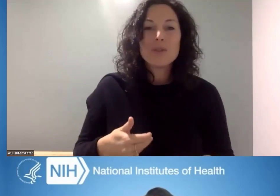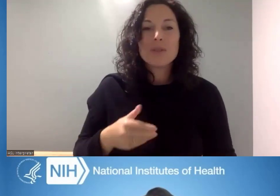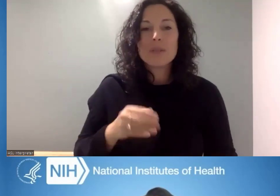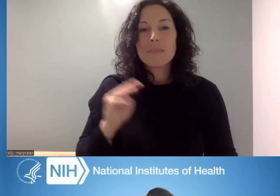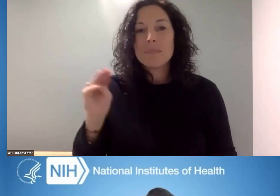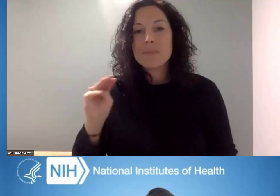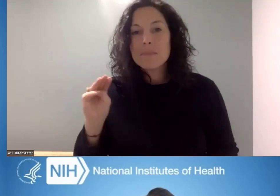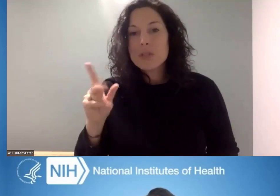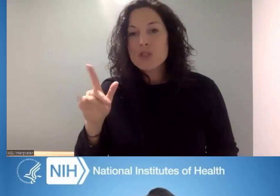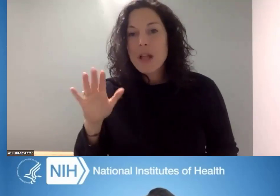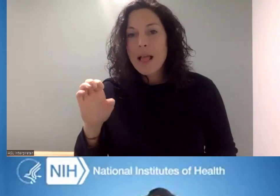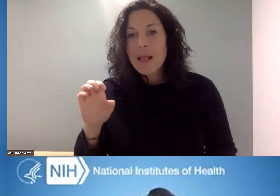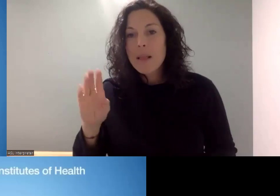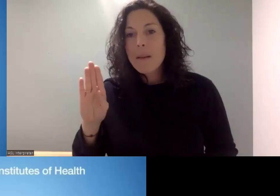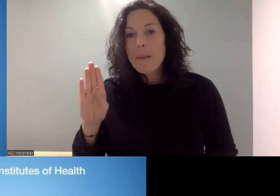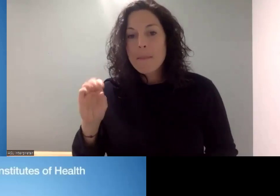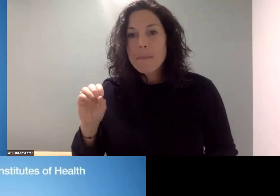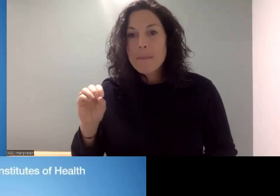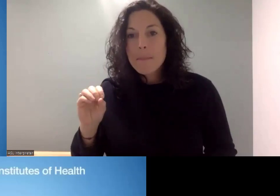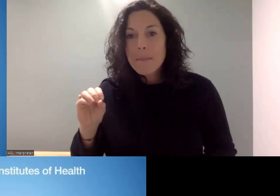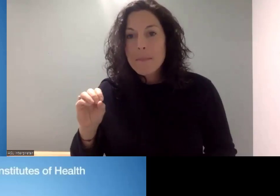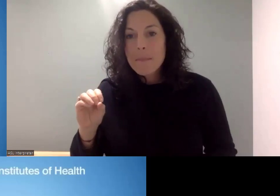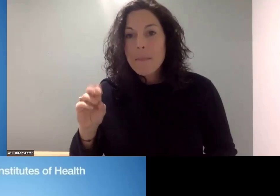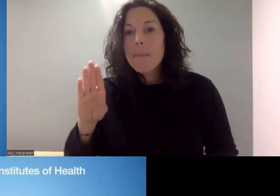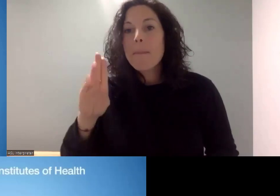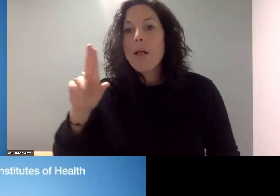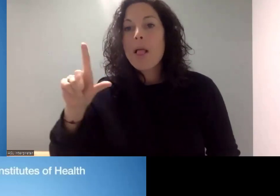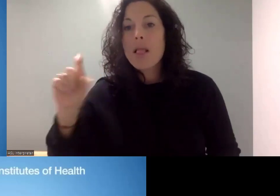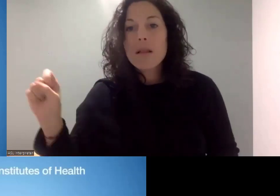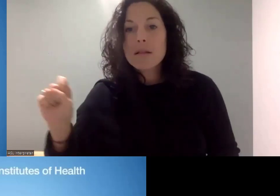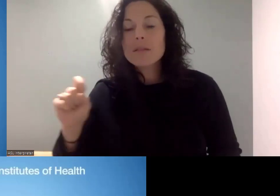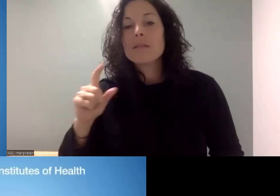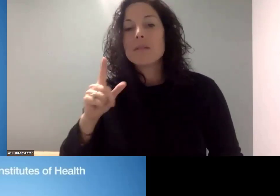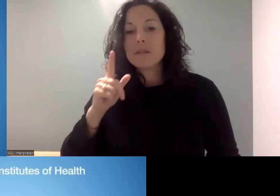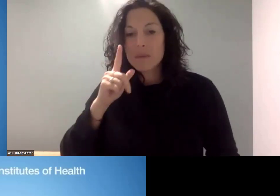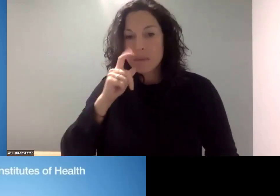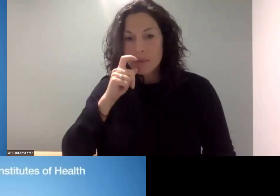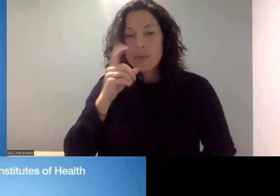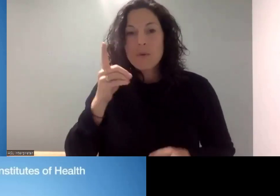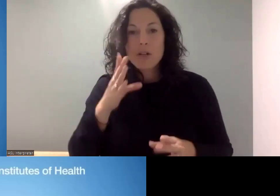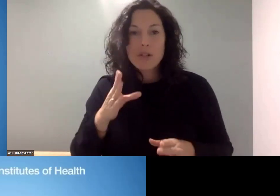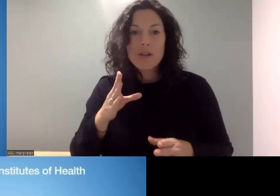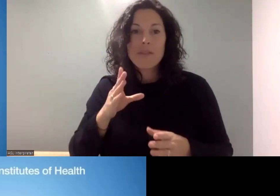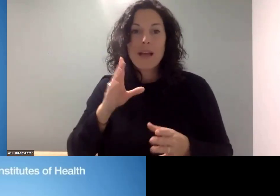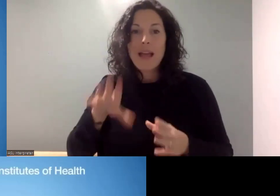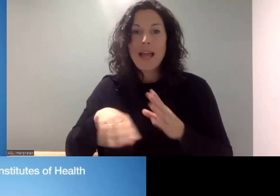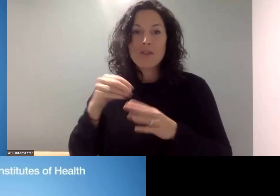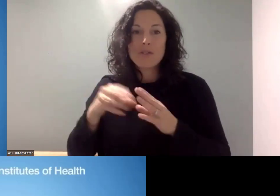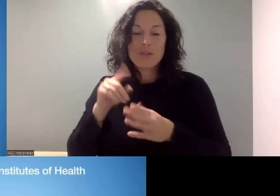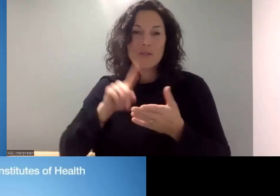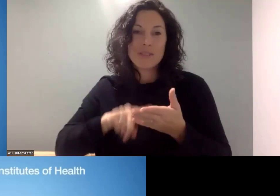the Director of the NIH Office of Policy for Extramural Research Administration, who will also assist with some of our Q&A.